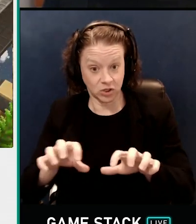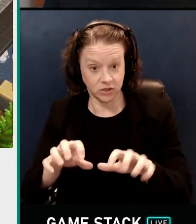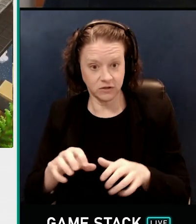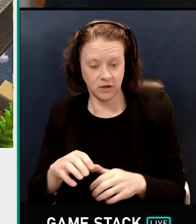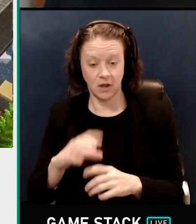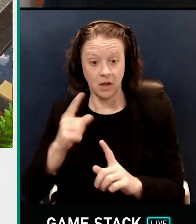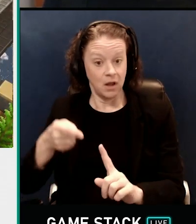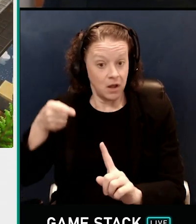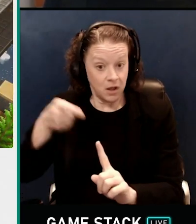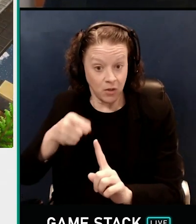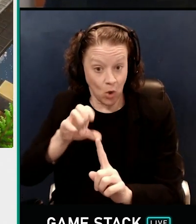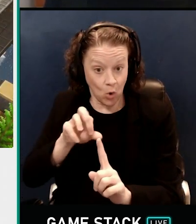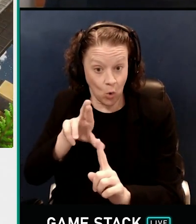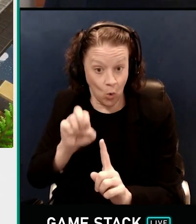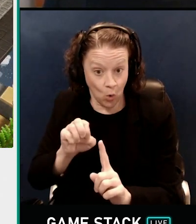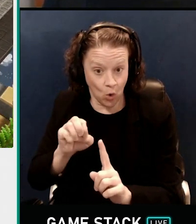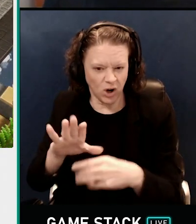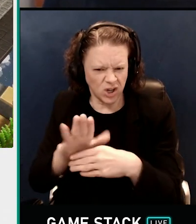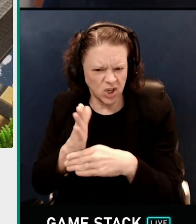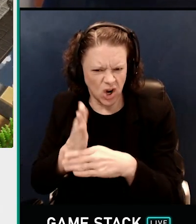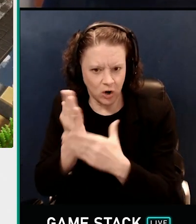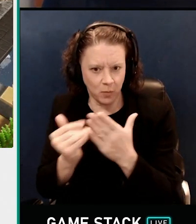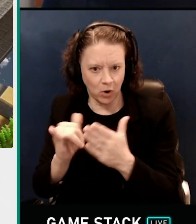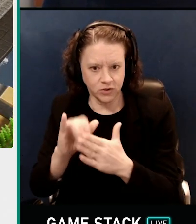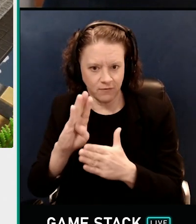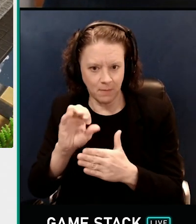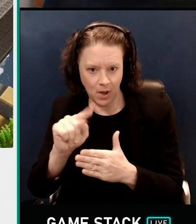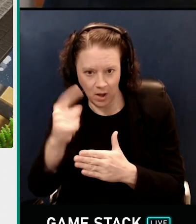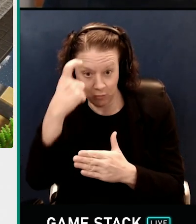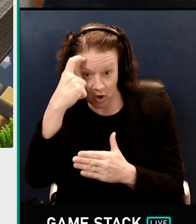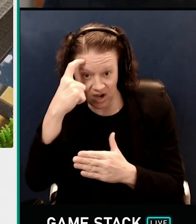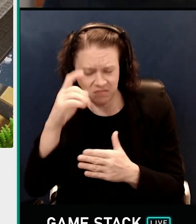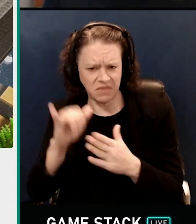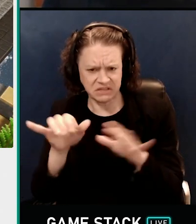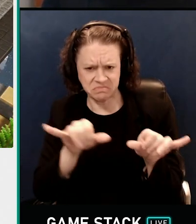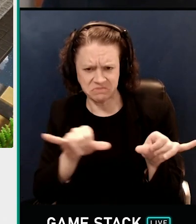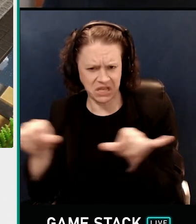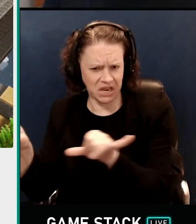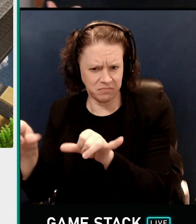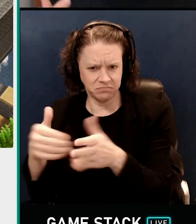what's important here is that the core of the operating, the shared pieces very exactly the same,